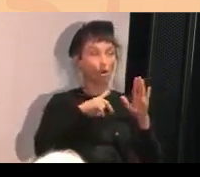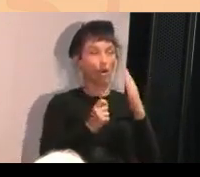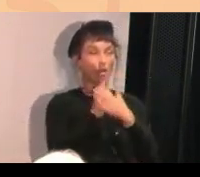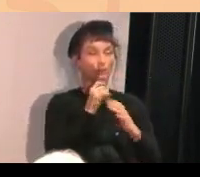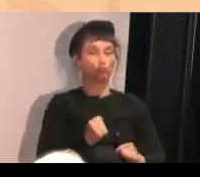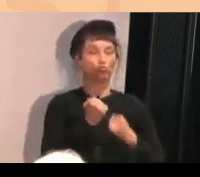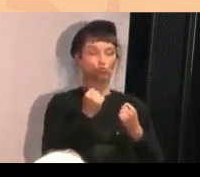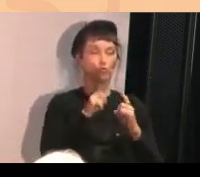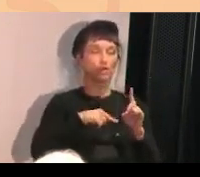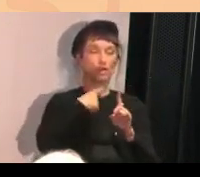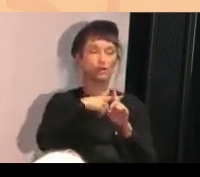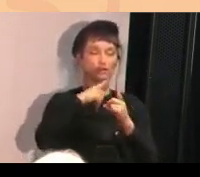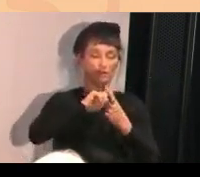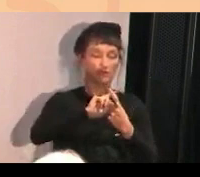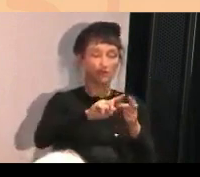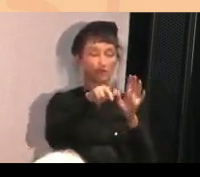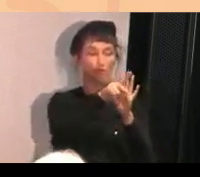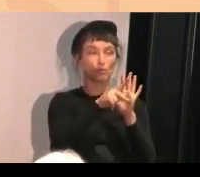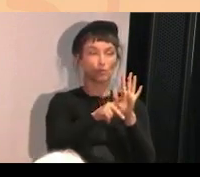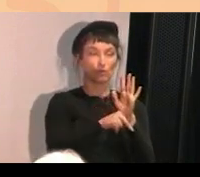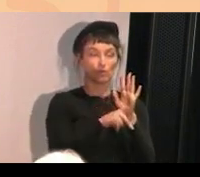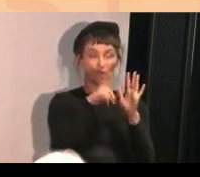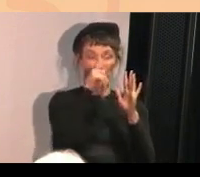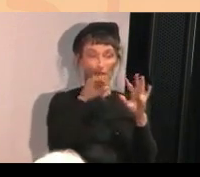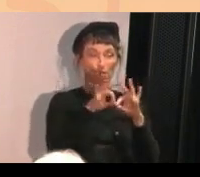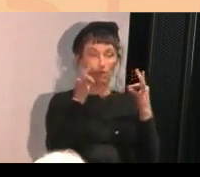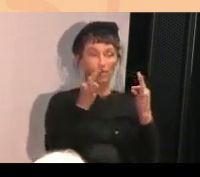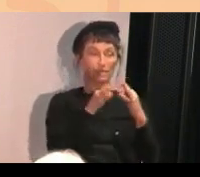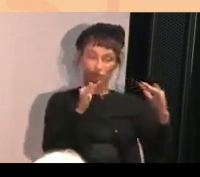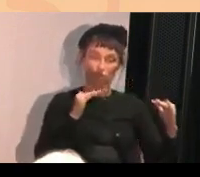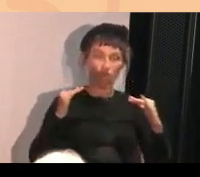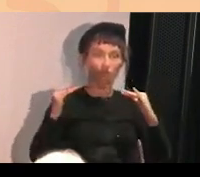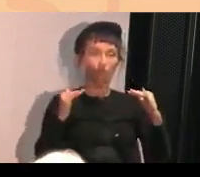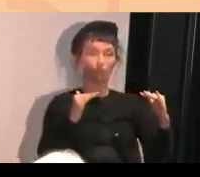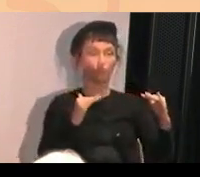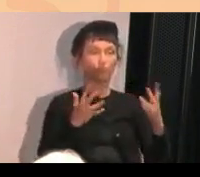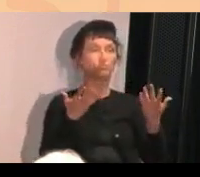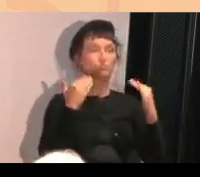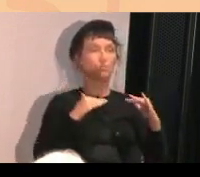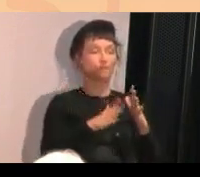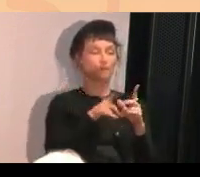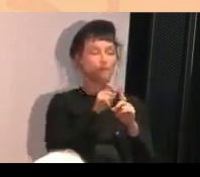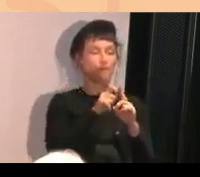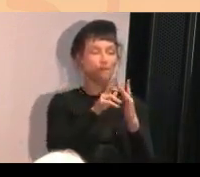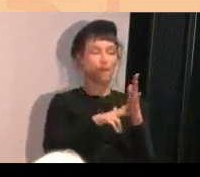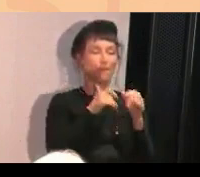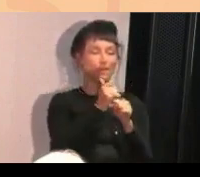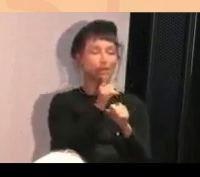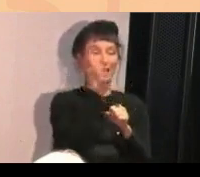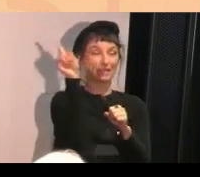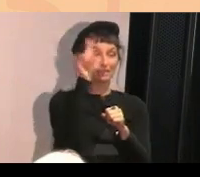sustainable policies for a stable organisation mapping existing organisation services and